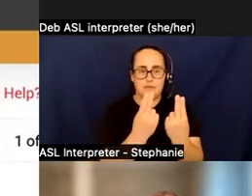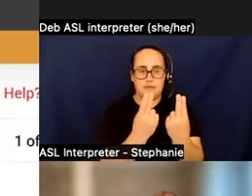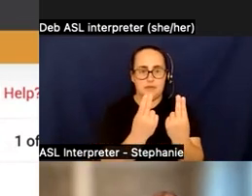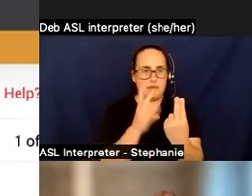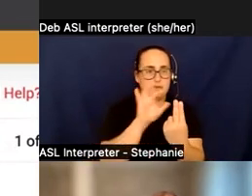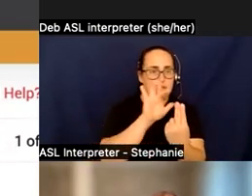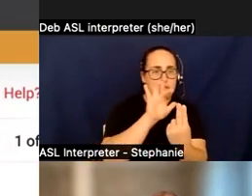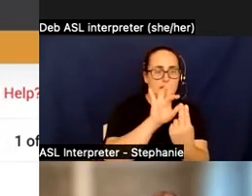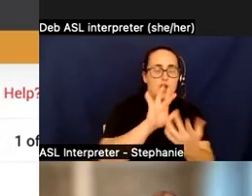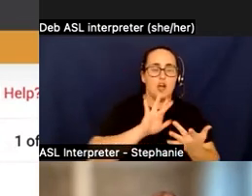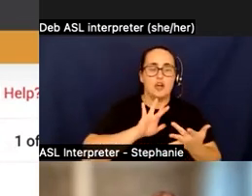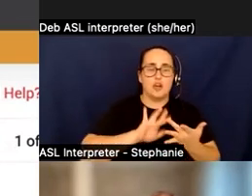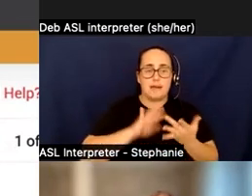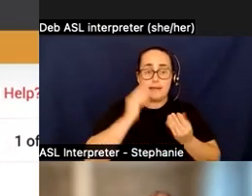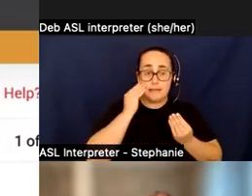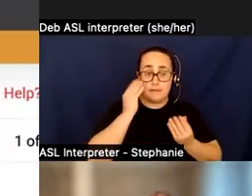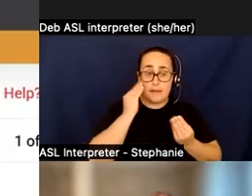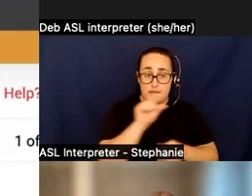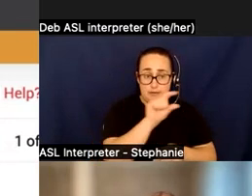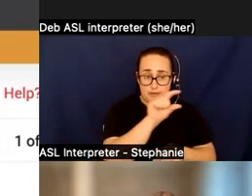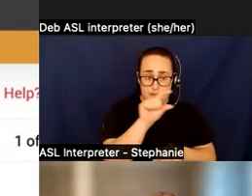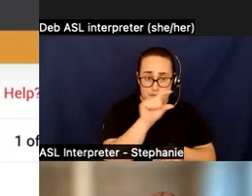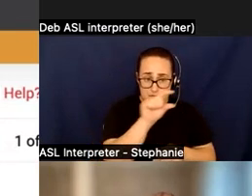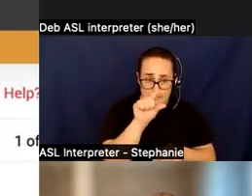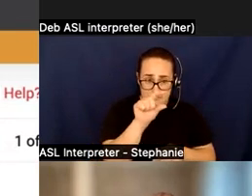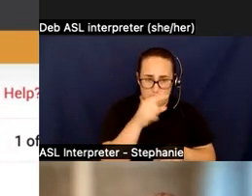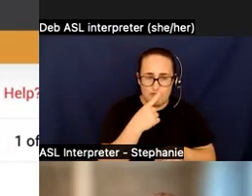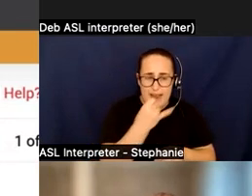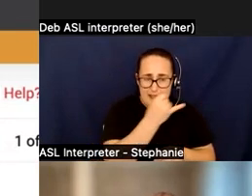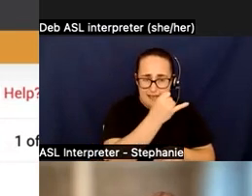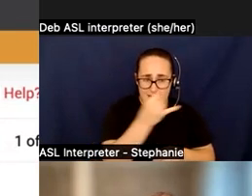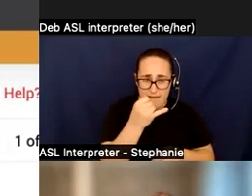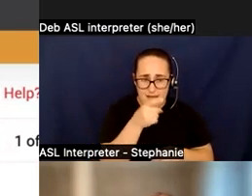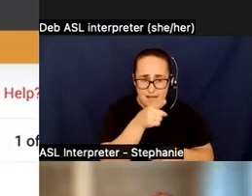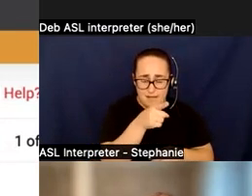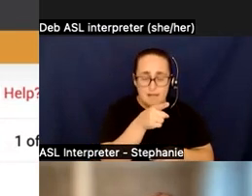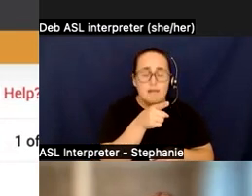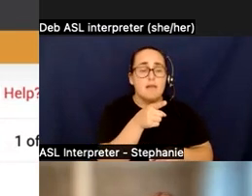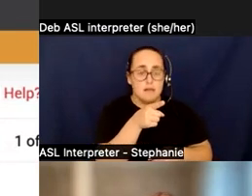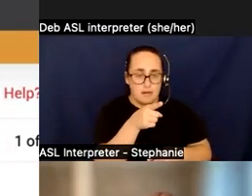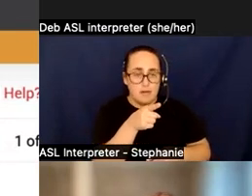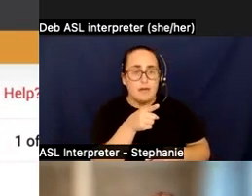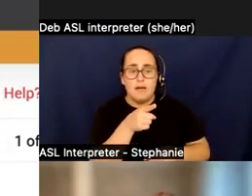this red line under it right now. Here again a lot of this information is ported over from